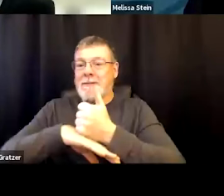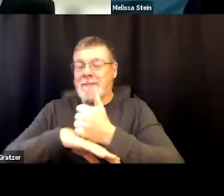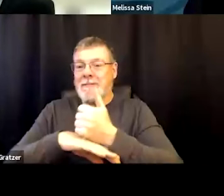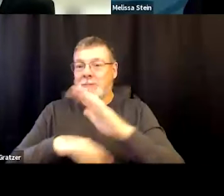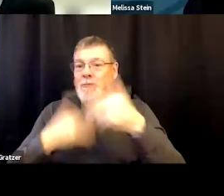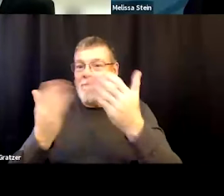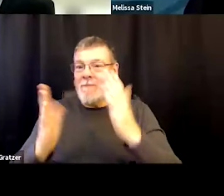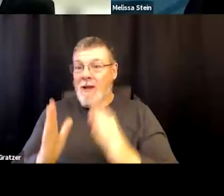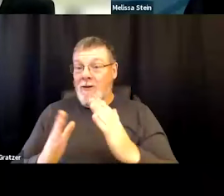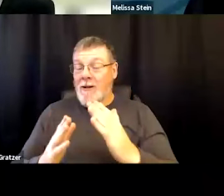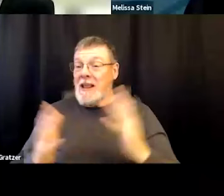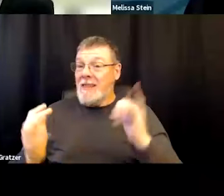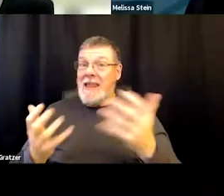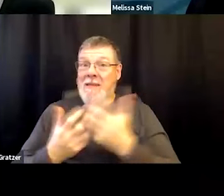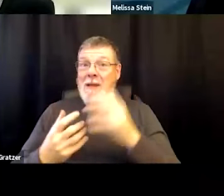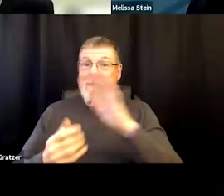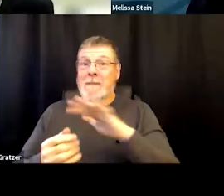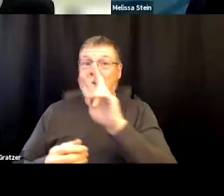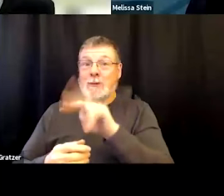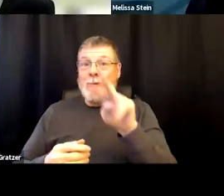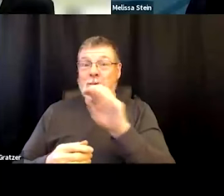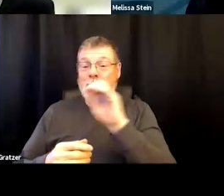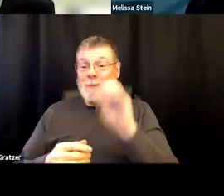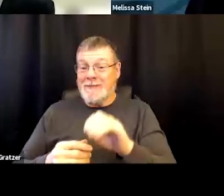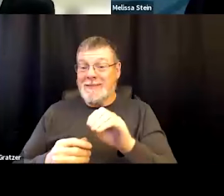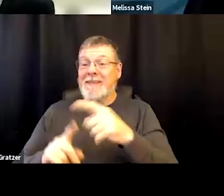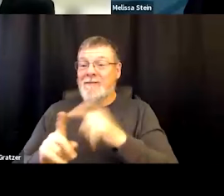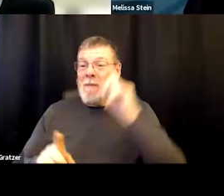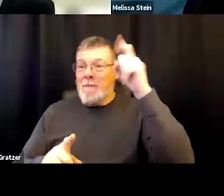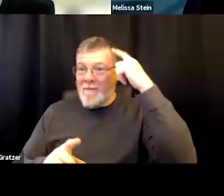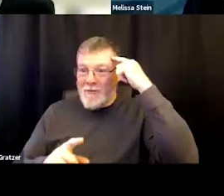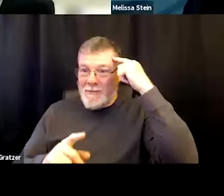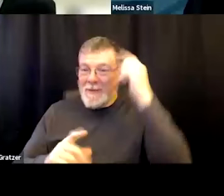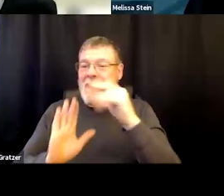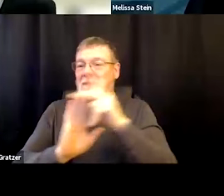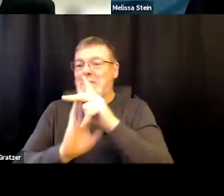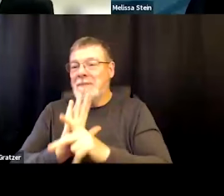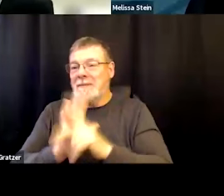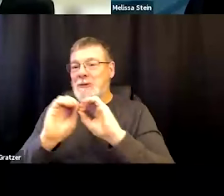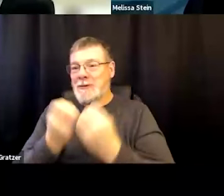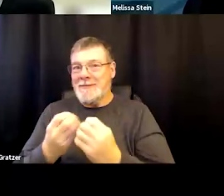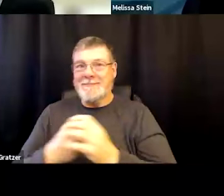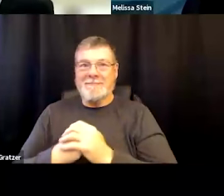and that's a match of about 22% of you joining from government and policy organizations.